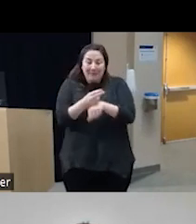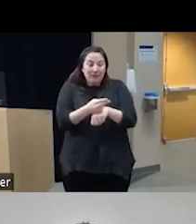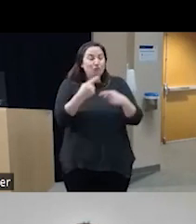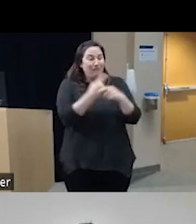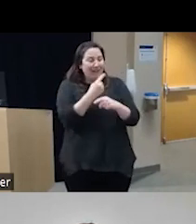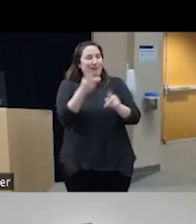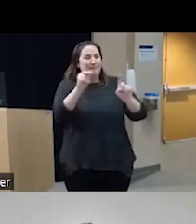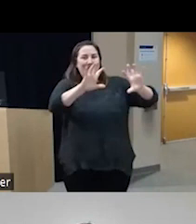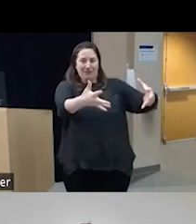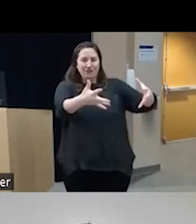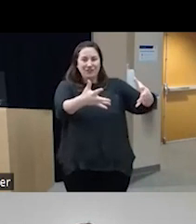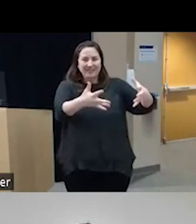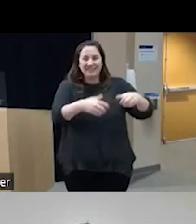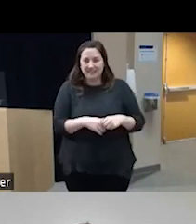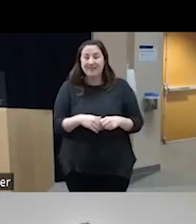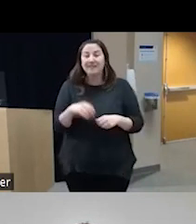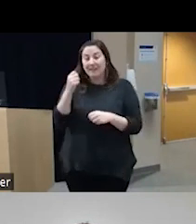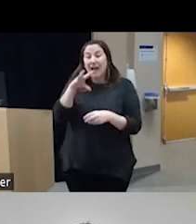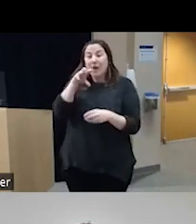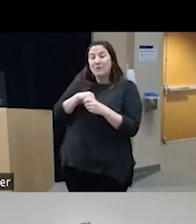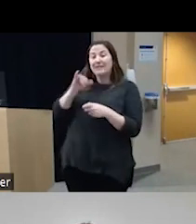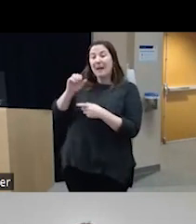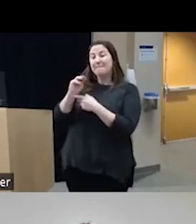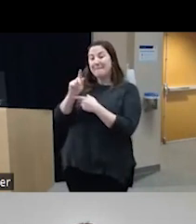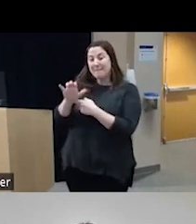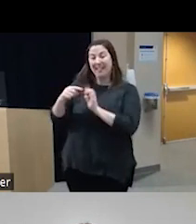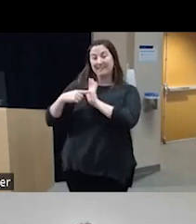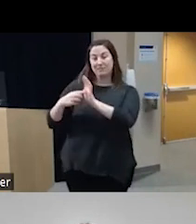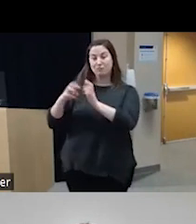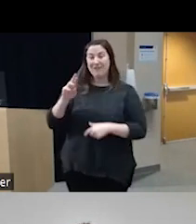including a metabolic syndrome rate of 13% in these very young folks.